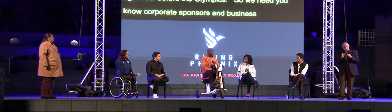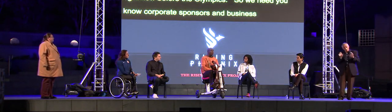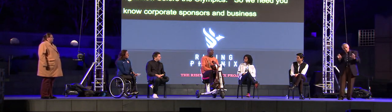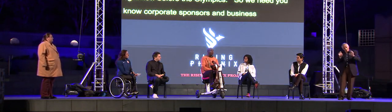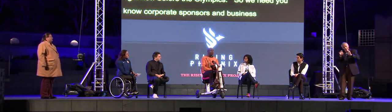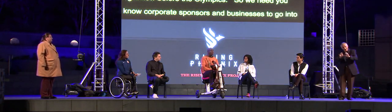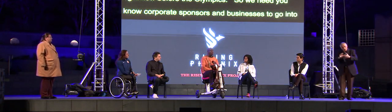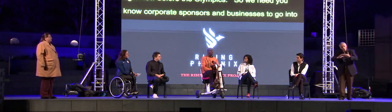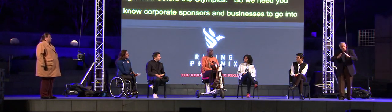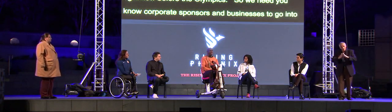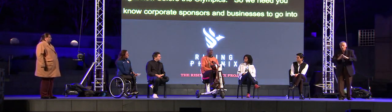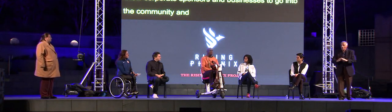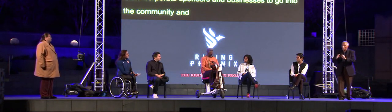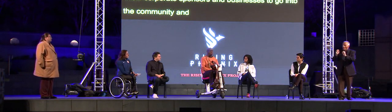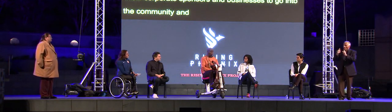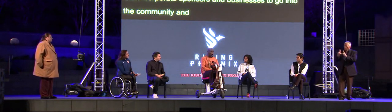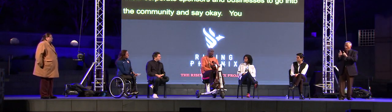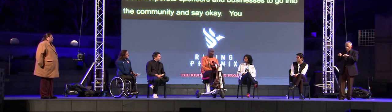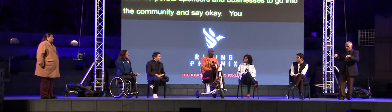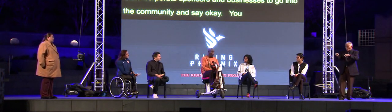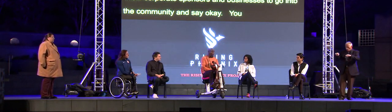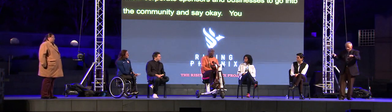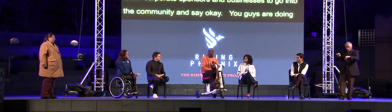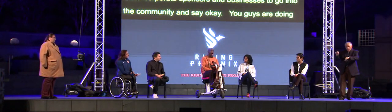and say, OK, you guys are doing the work.